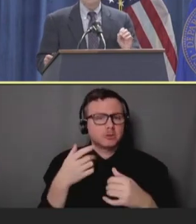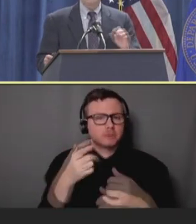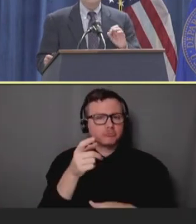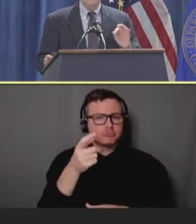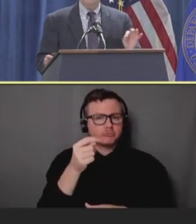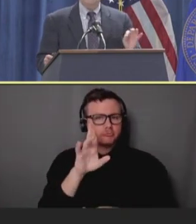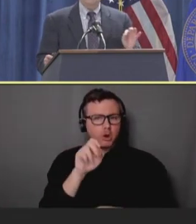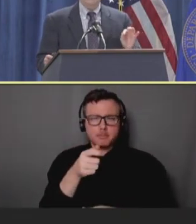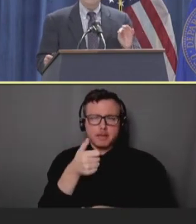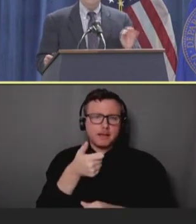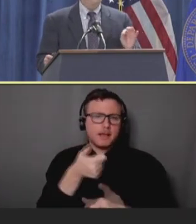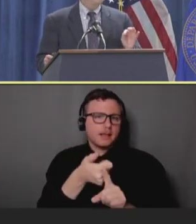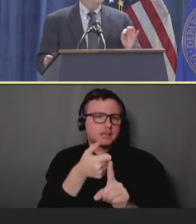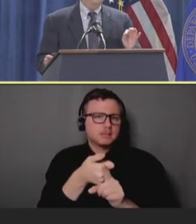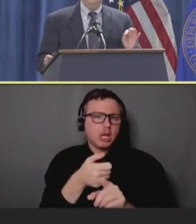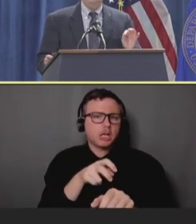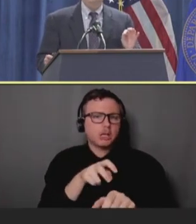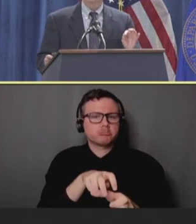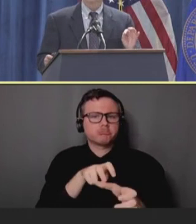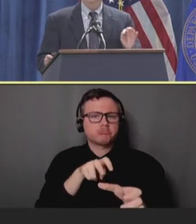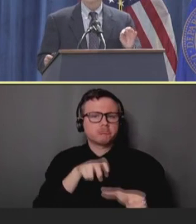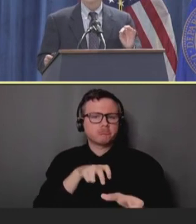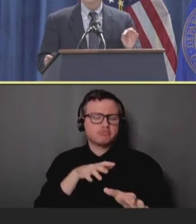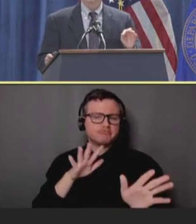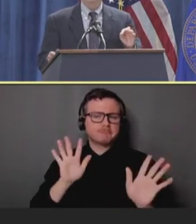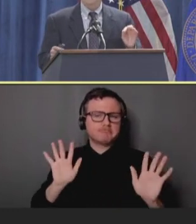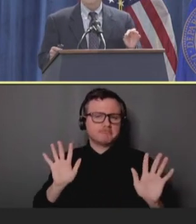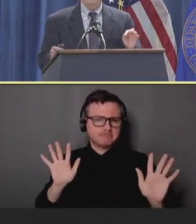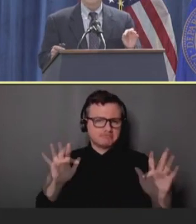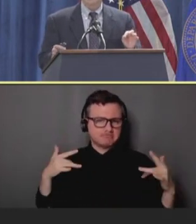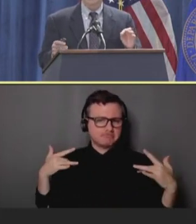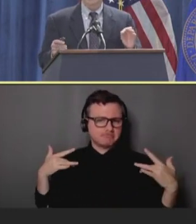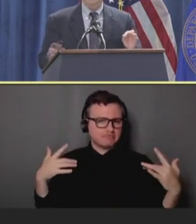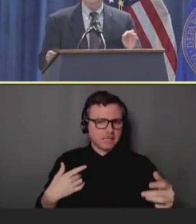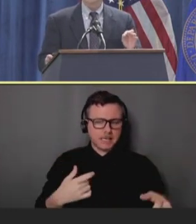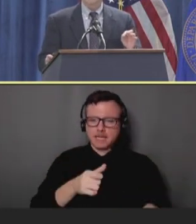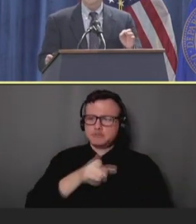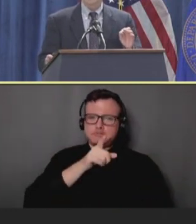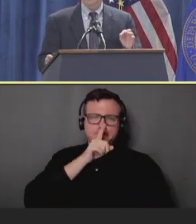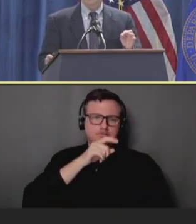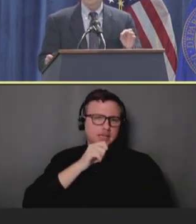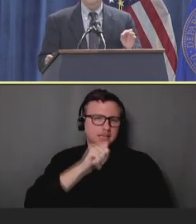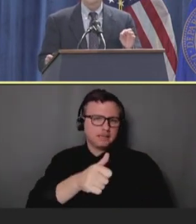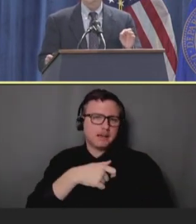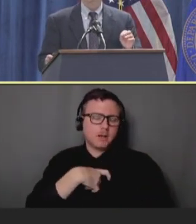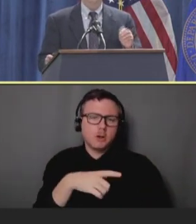He never had anything to say really about Robert F. Kennedy after that, RFK Jr, who